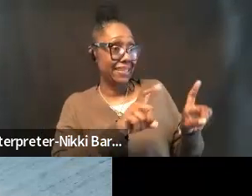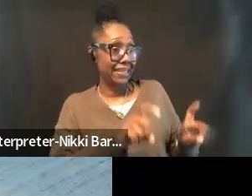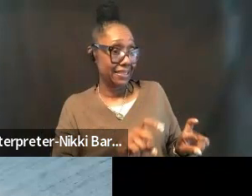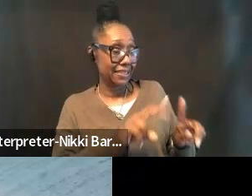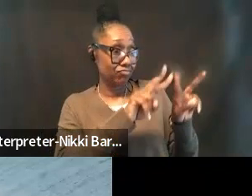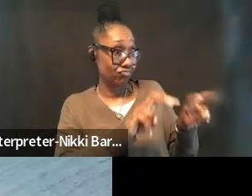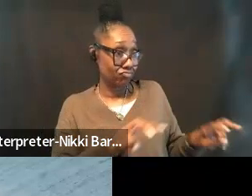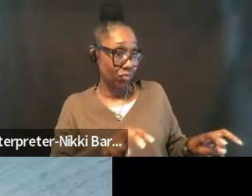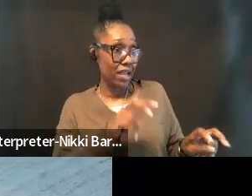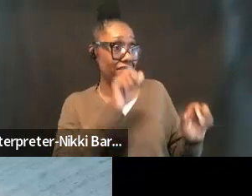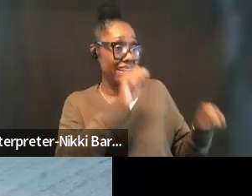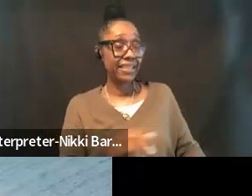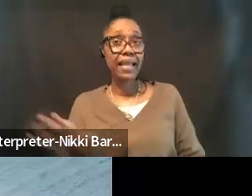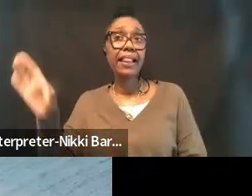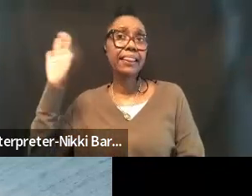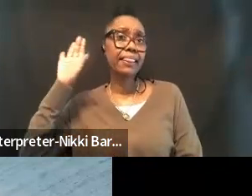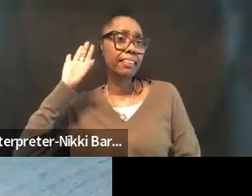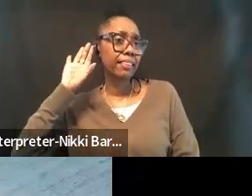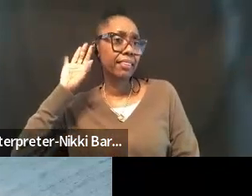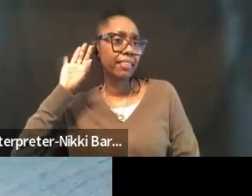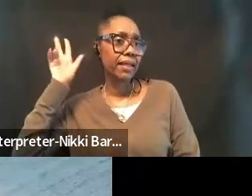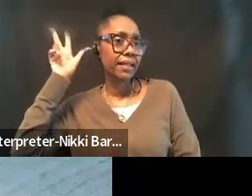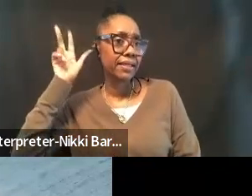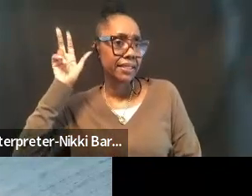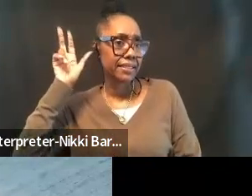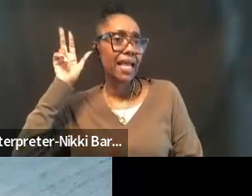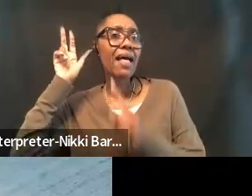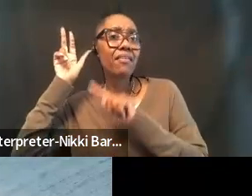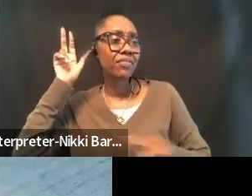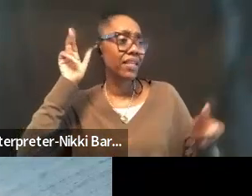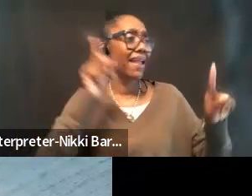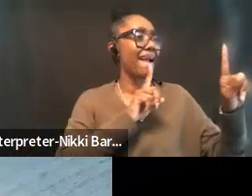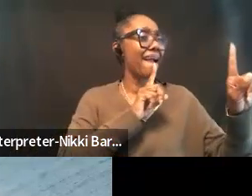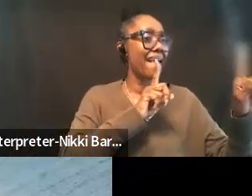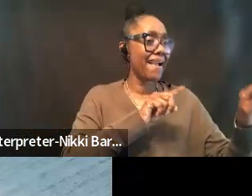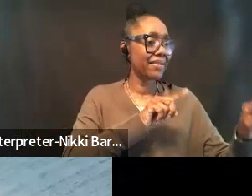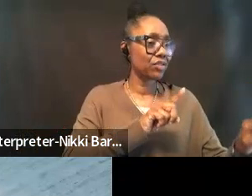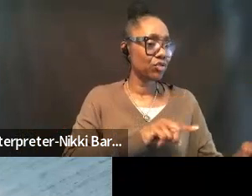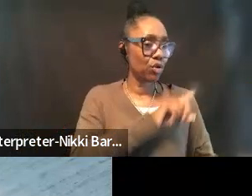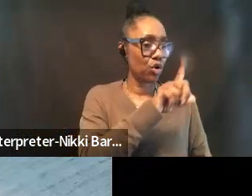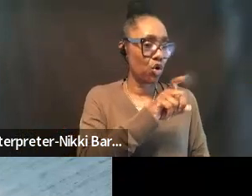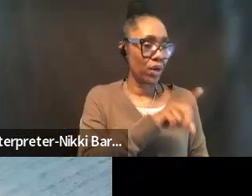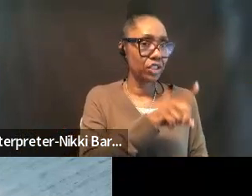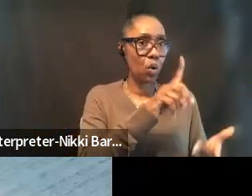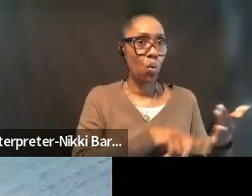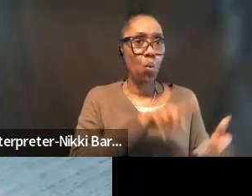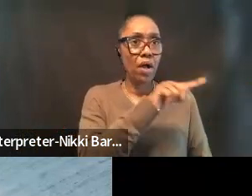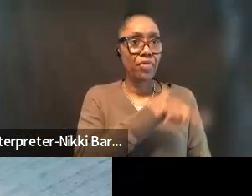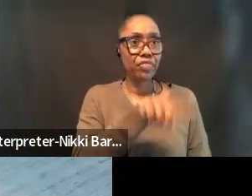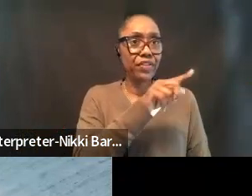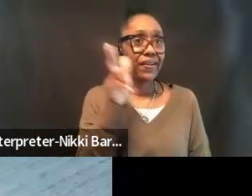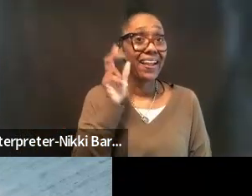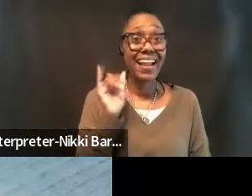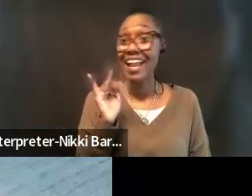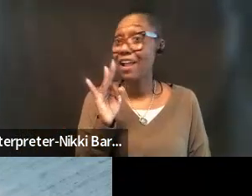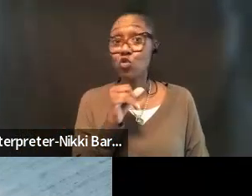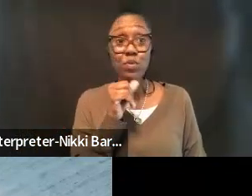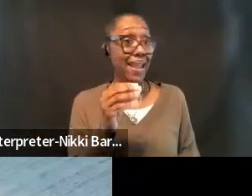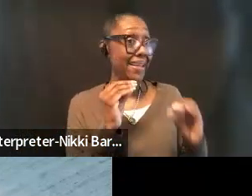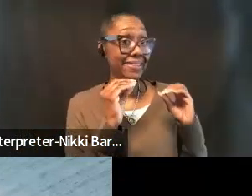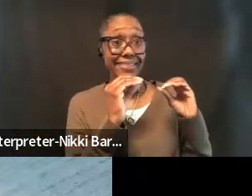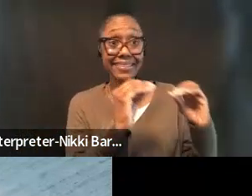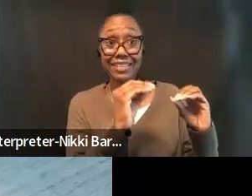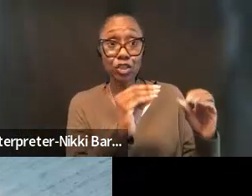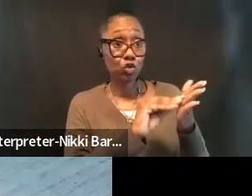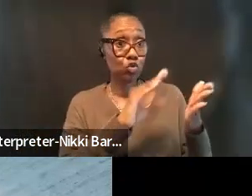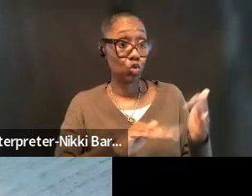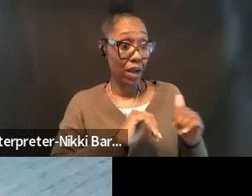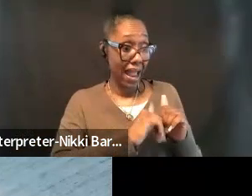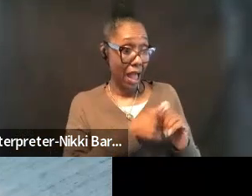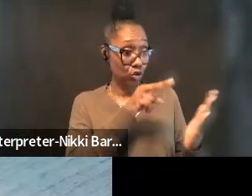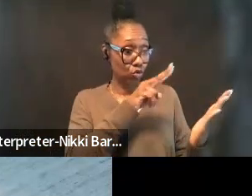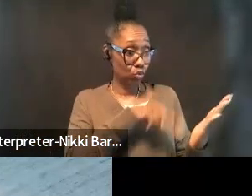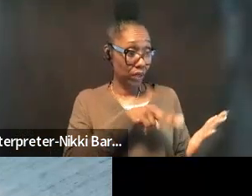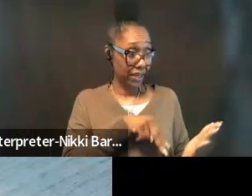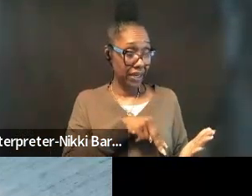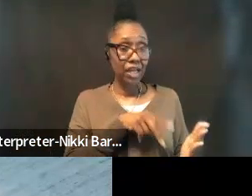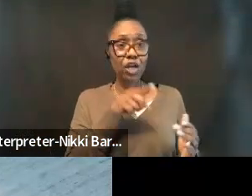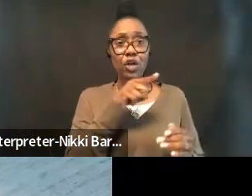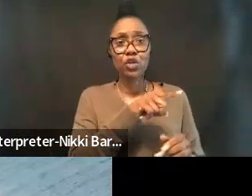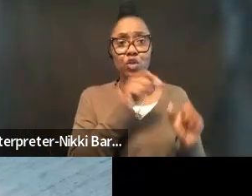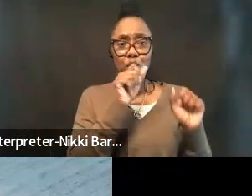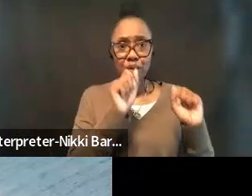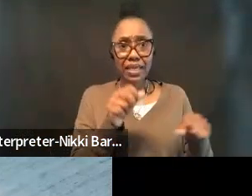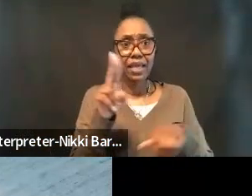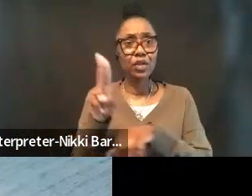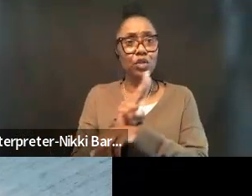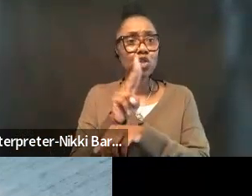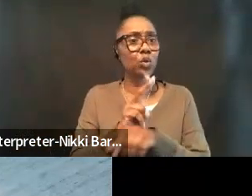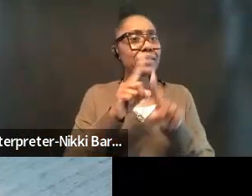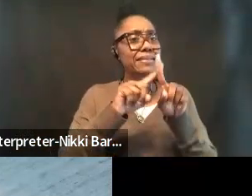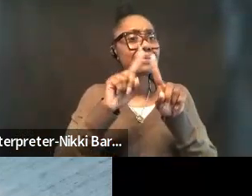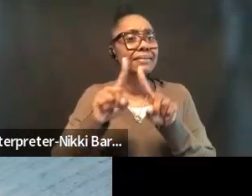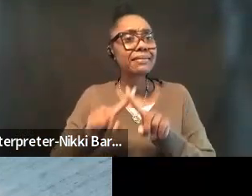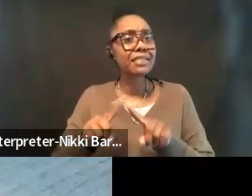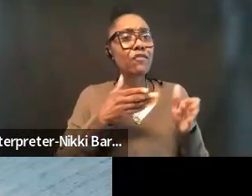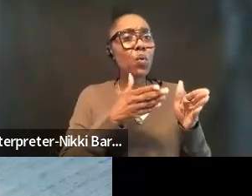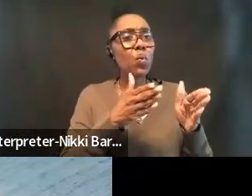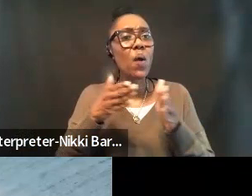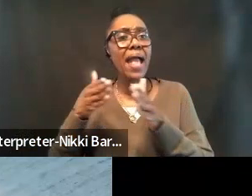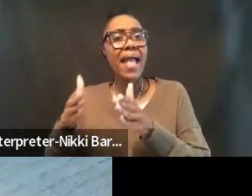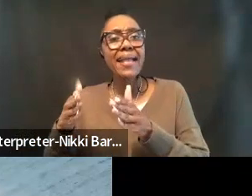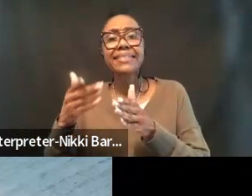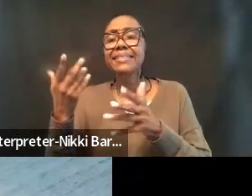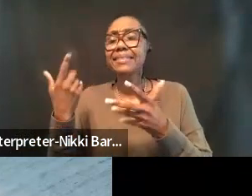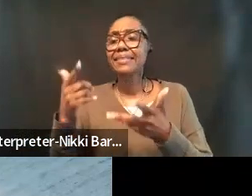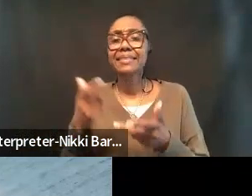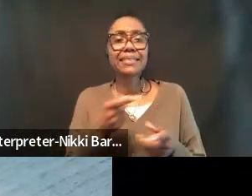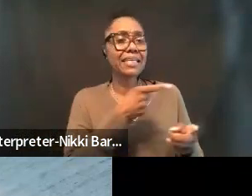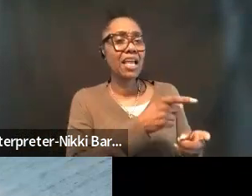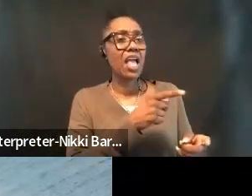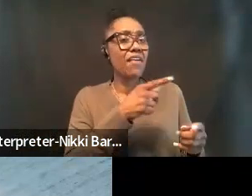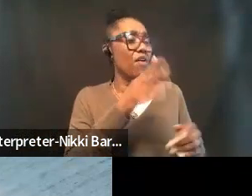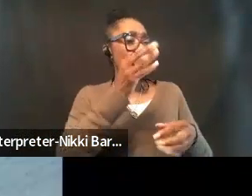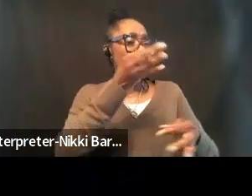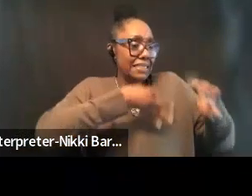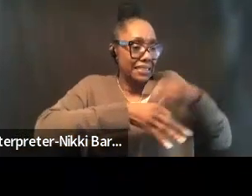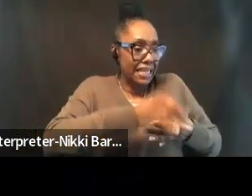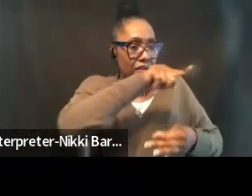Their ability to listen and come back and answer questions about what it is that they heard. So, if you're not teaching the student how to read, then you don't need to, you can actually use different ways for them to get that information in other than them reading it themselves.